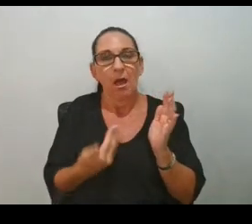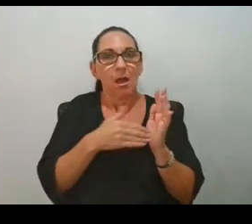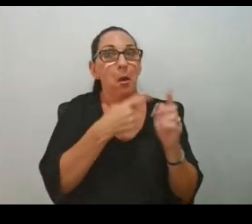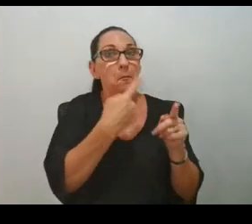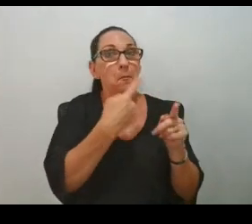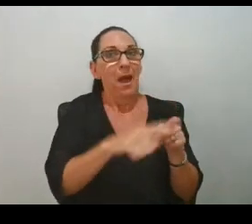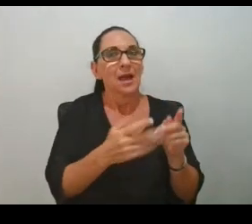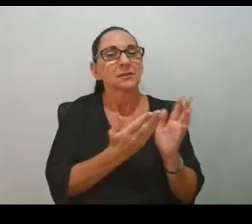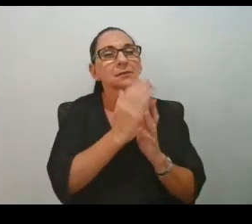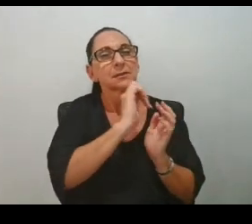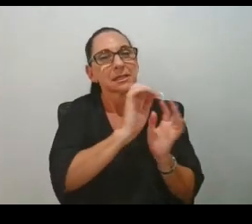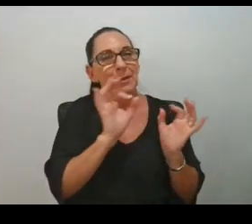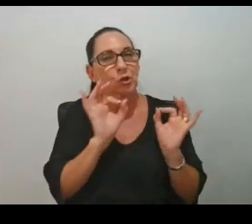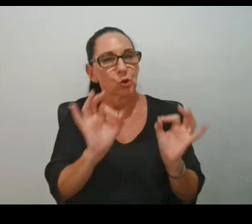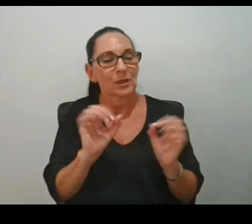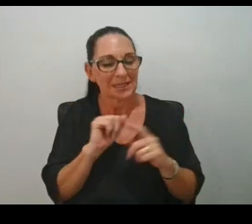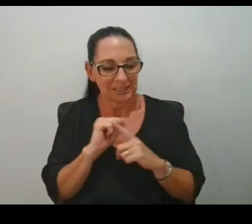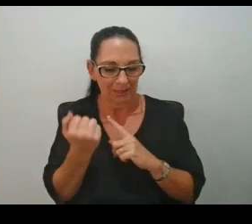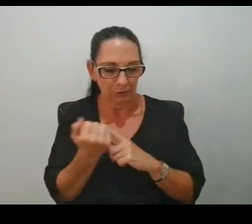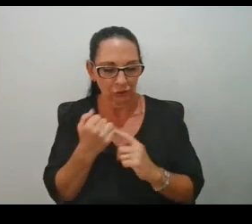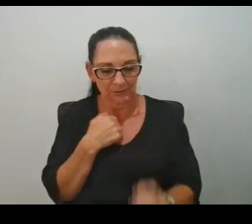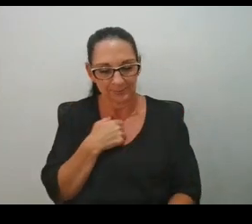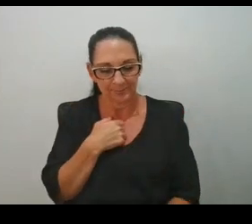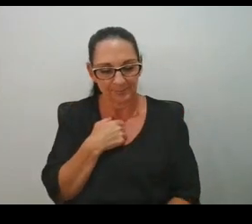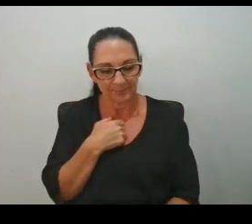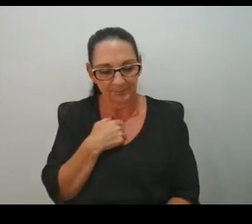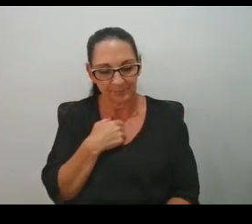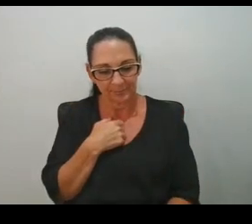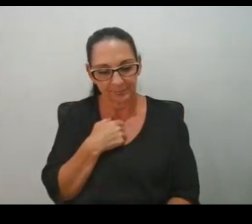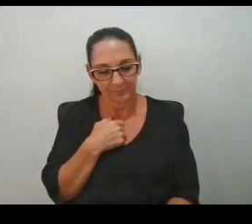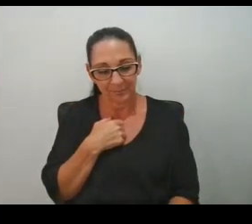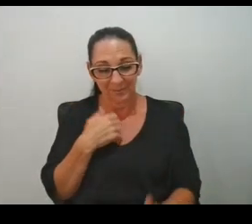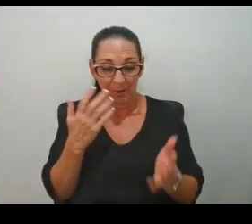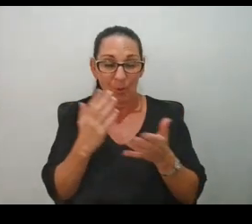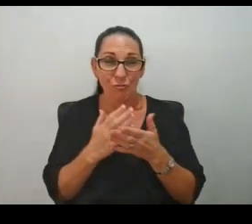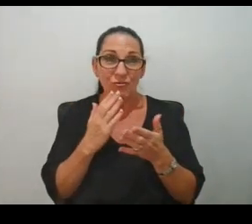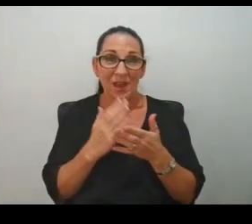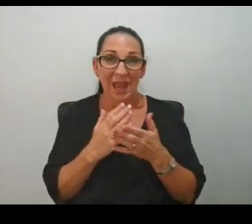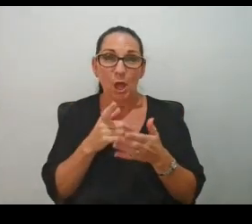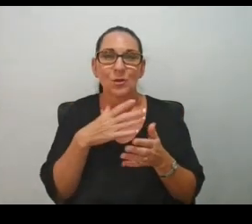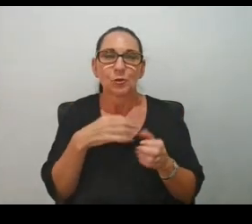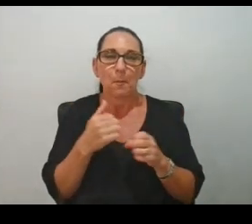there but um really I guess the message is make sure that you set out all of those